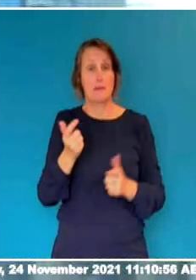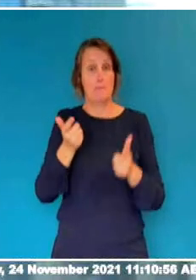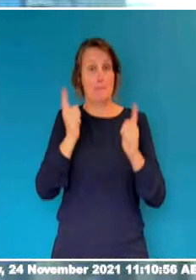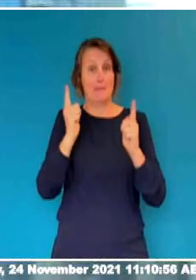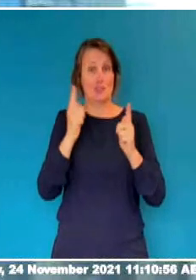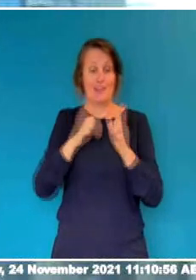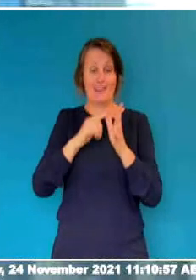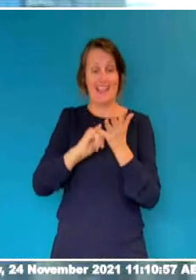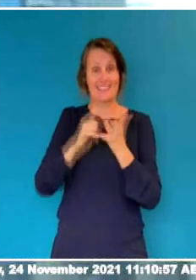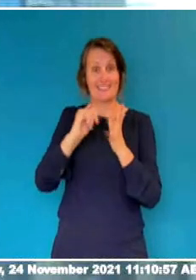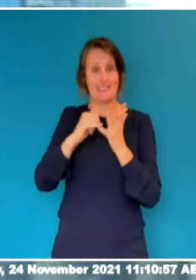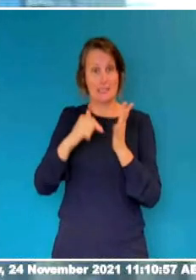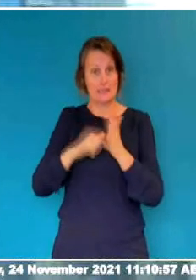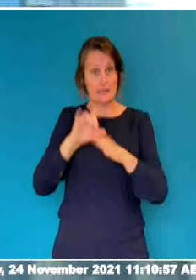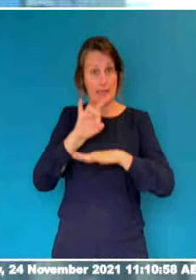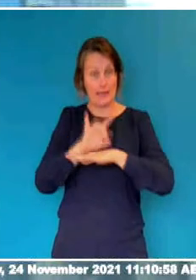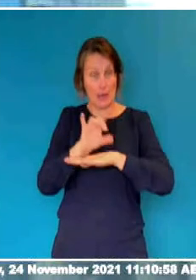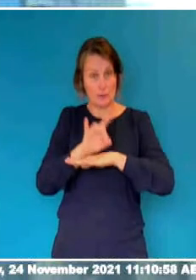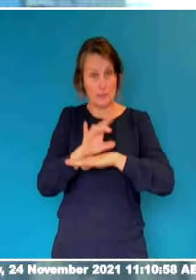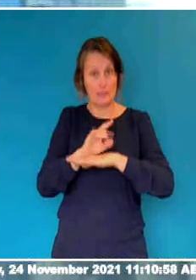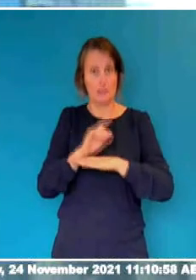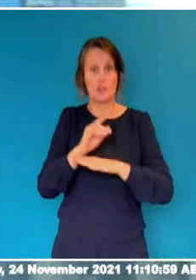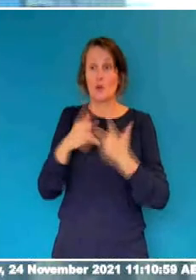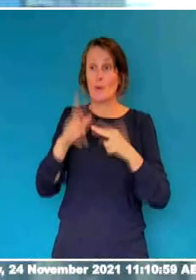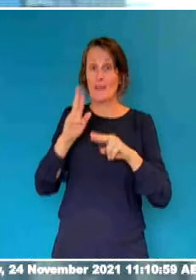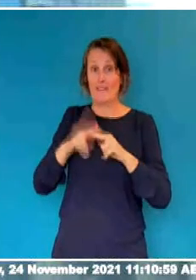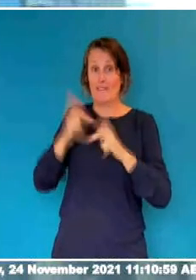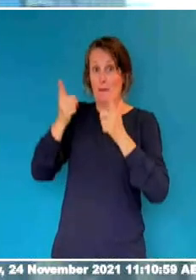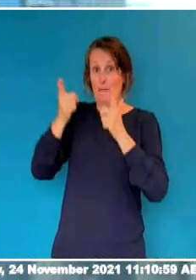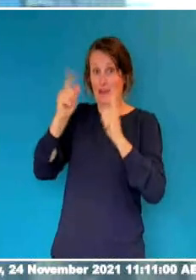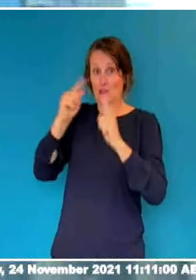managers who have employees that may have a mental illness.